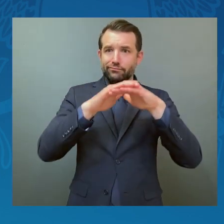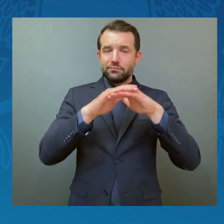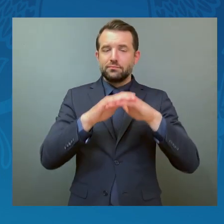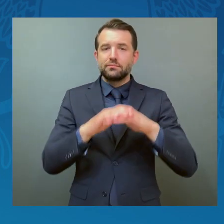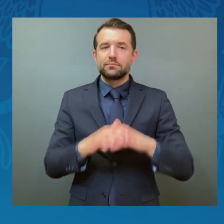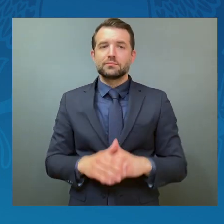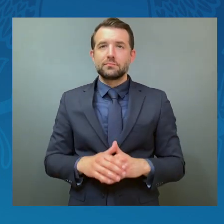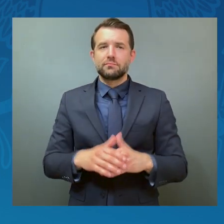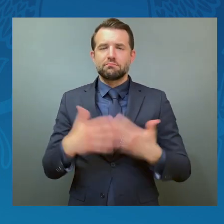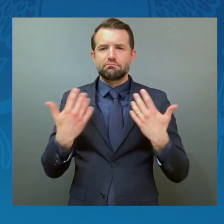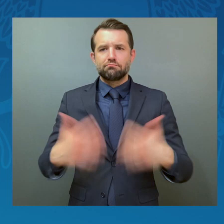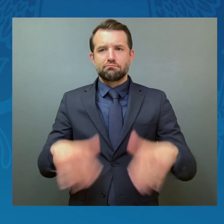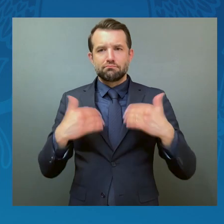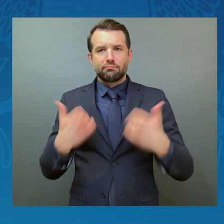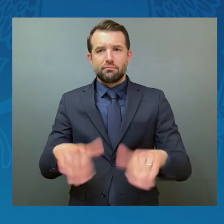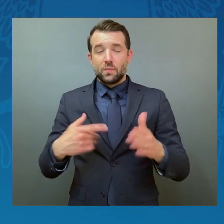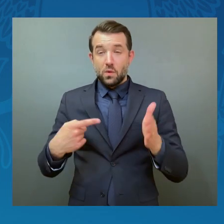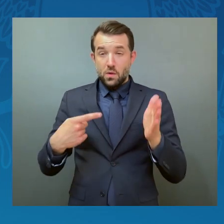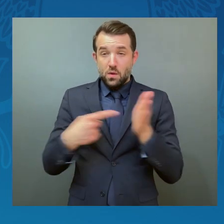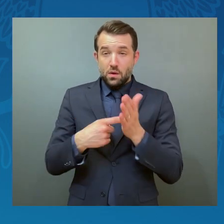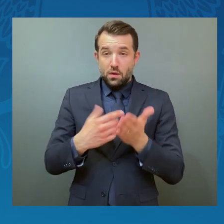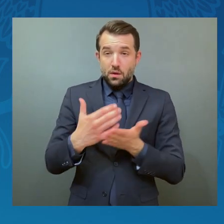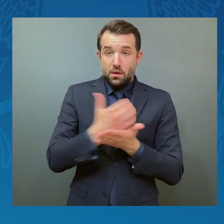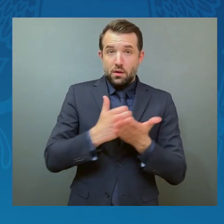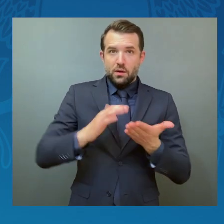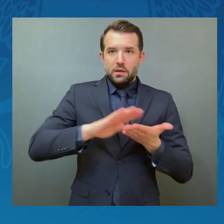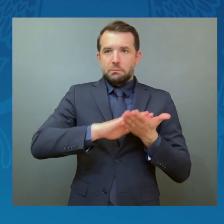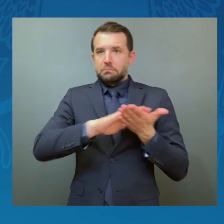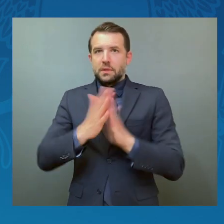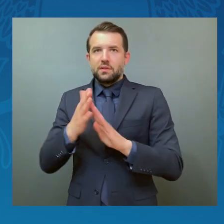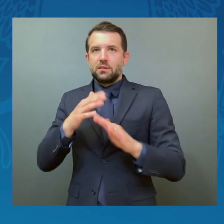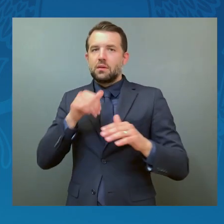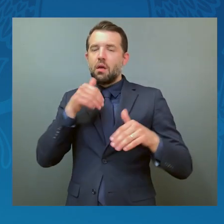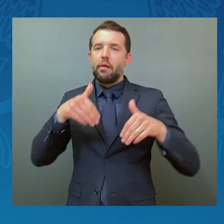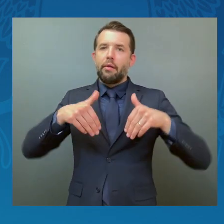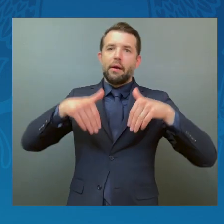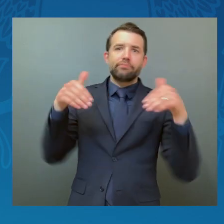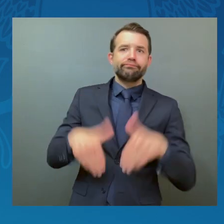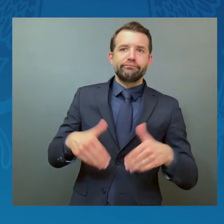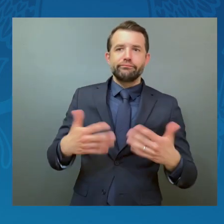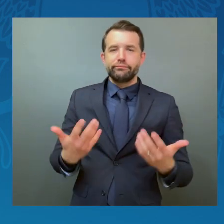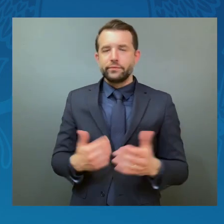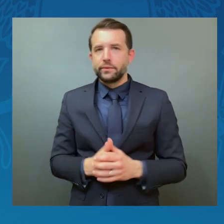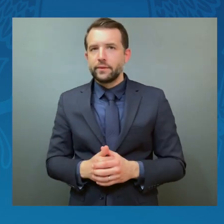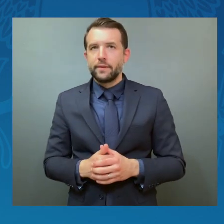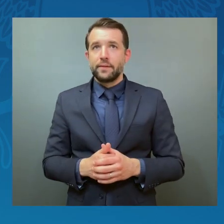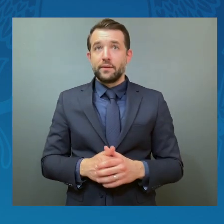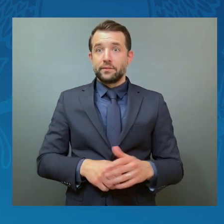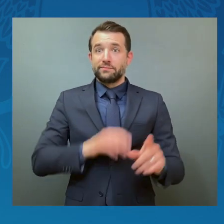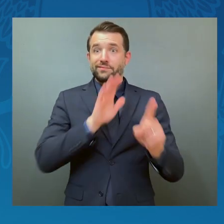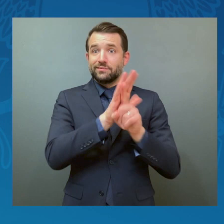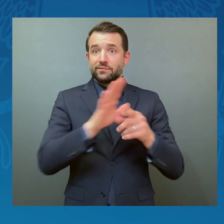paralyzes so many people. So Alex, your story is a reminder of the tremendous burden